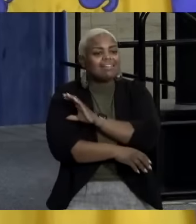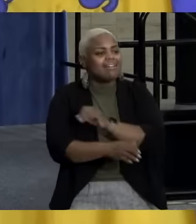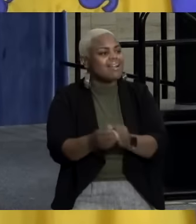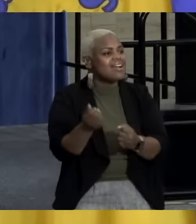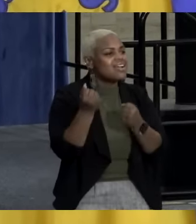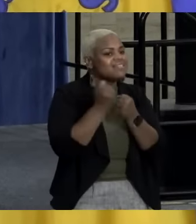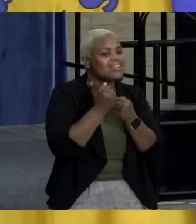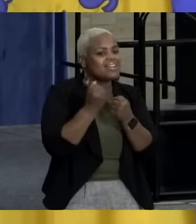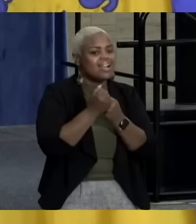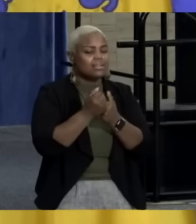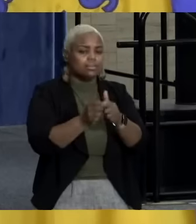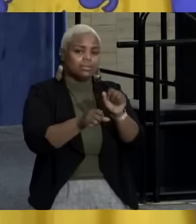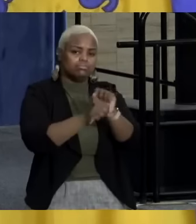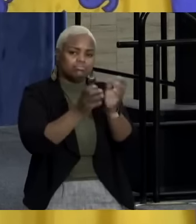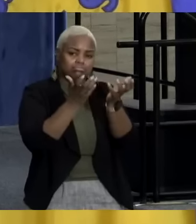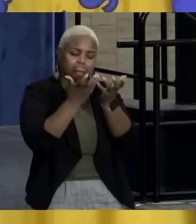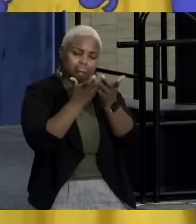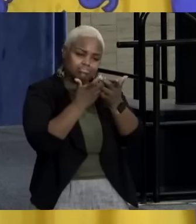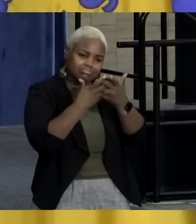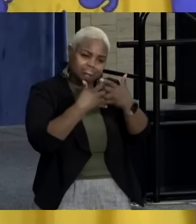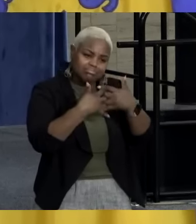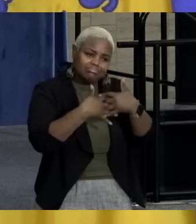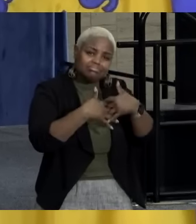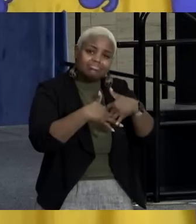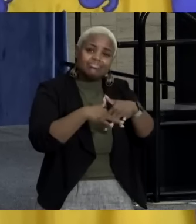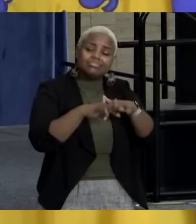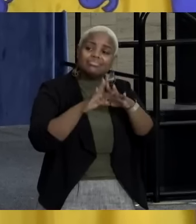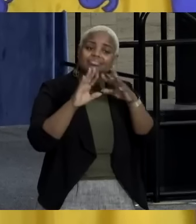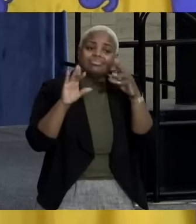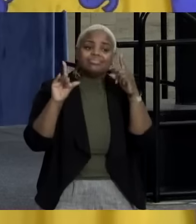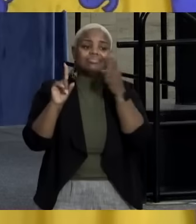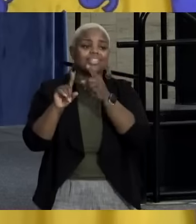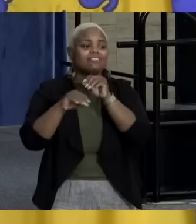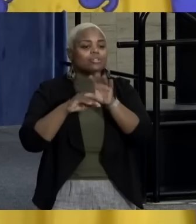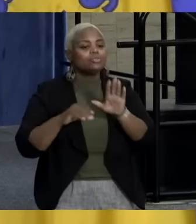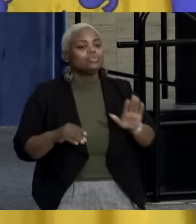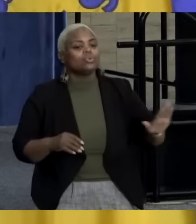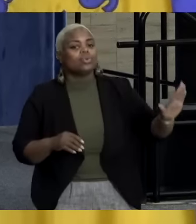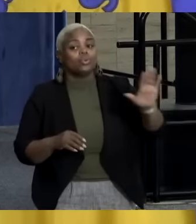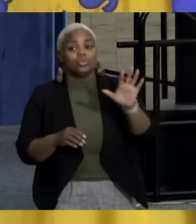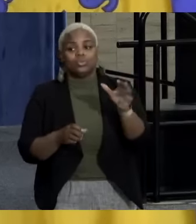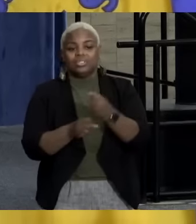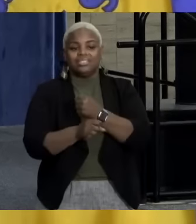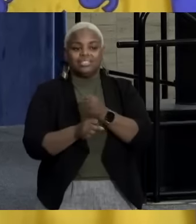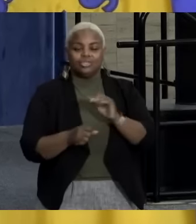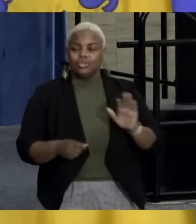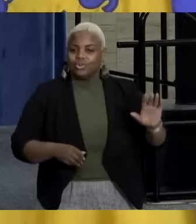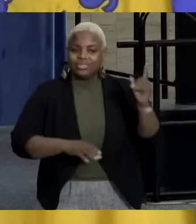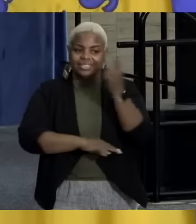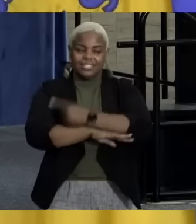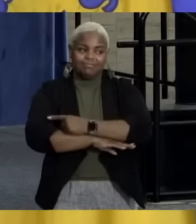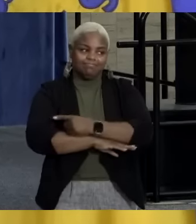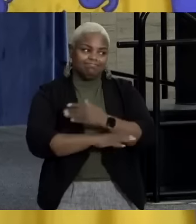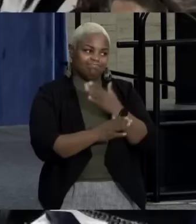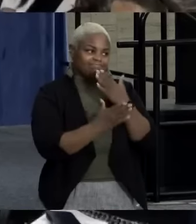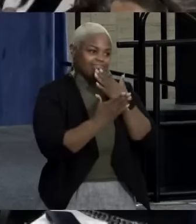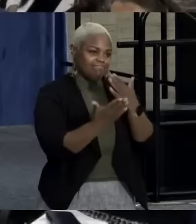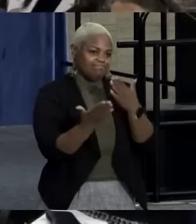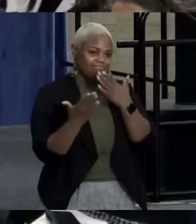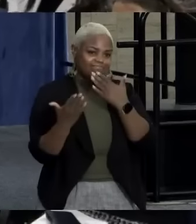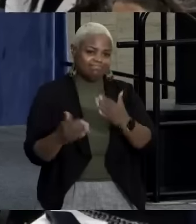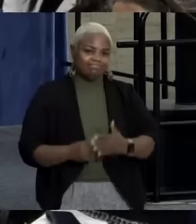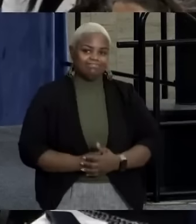for this day. This is your win. Today is your day. Thank you.